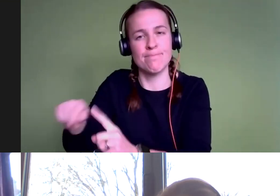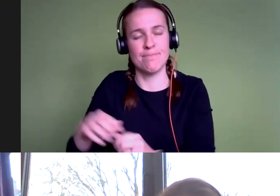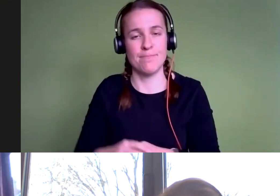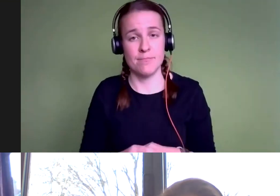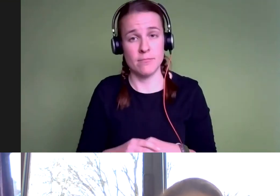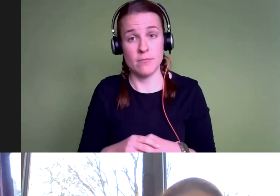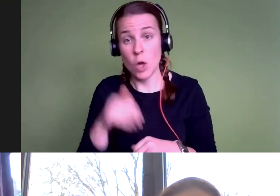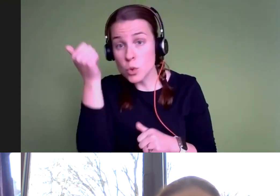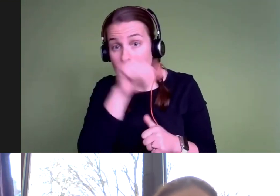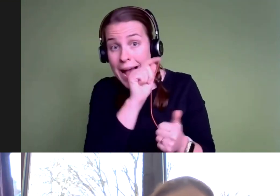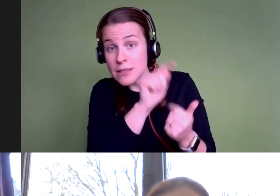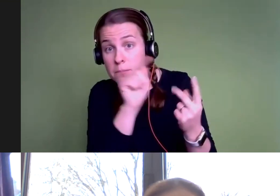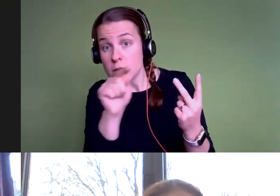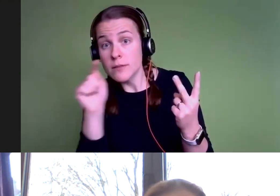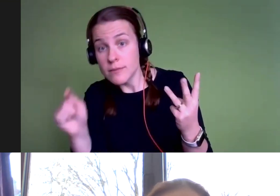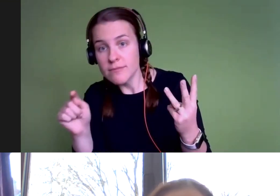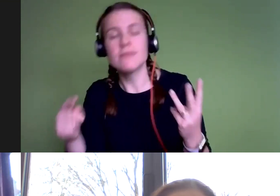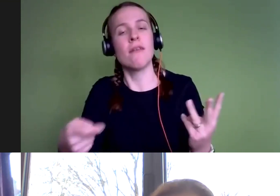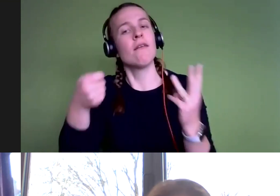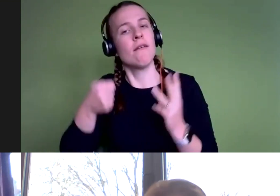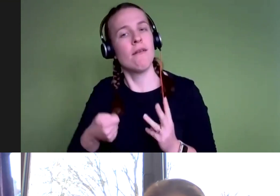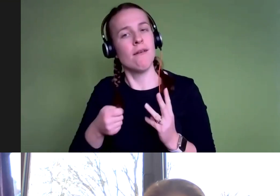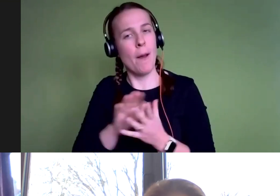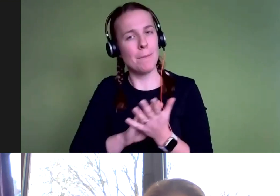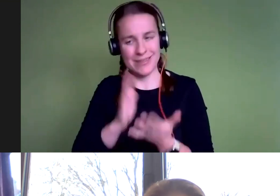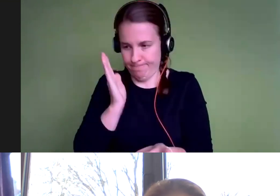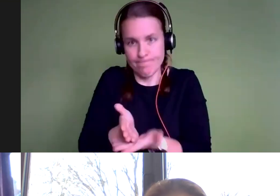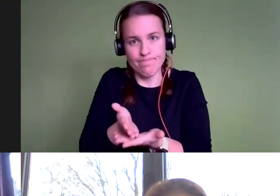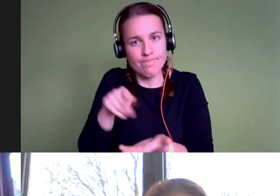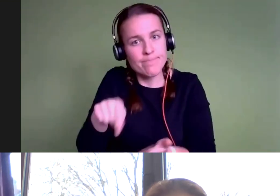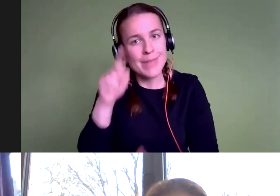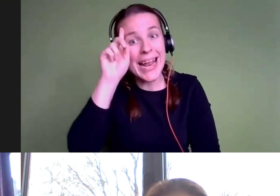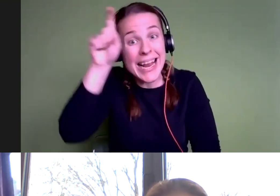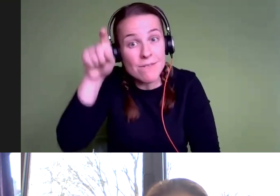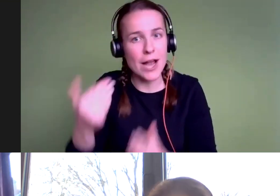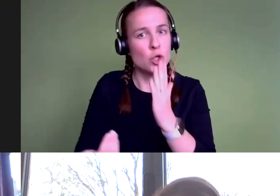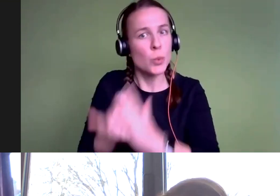of people with complexity is, around gardening and horticulture.